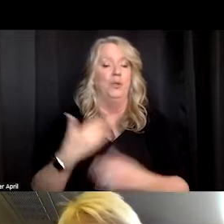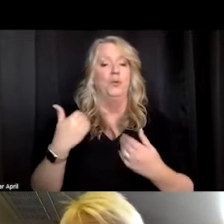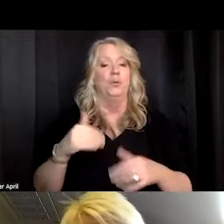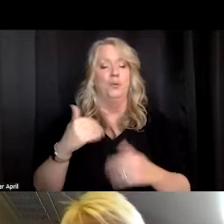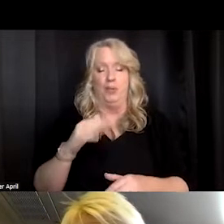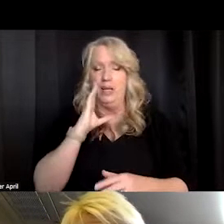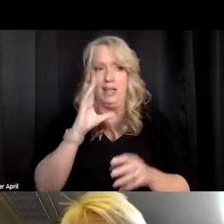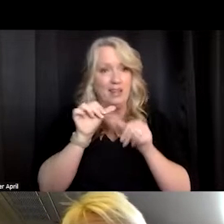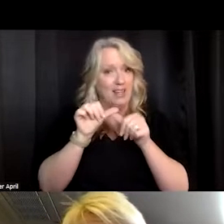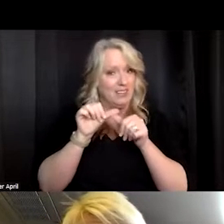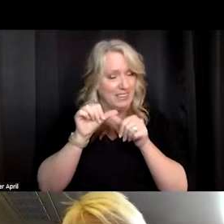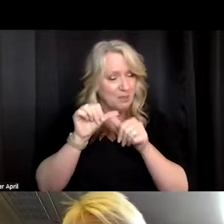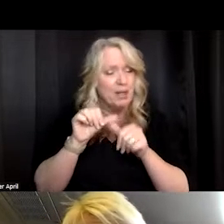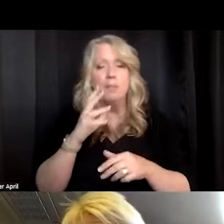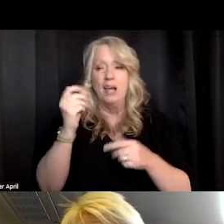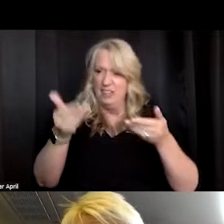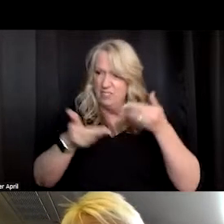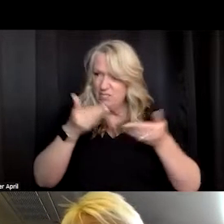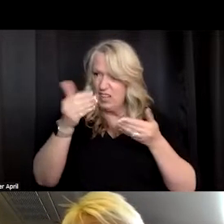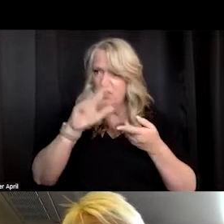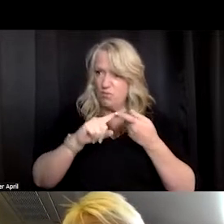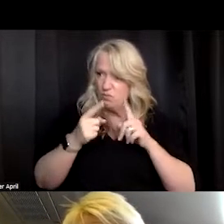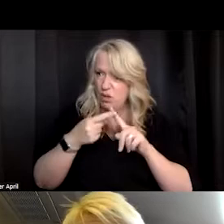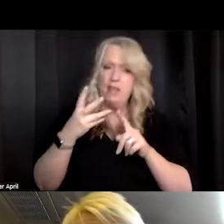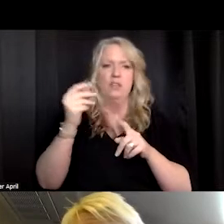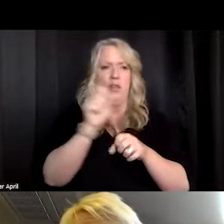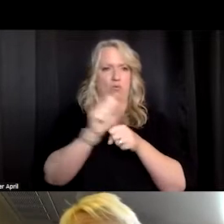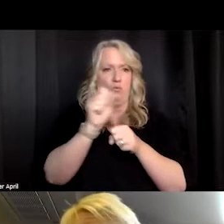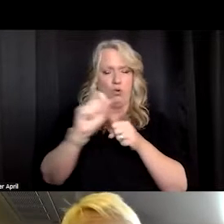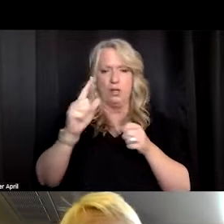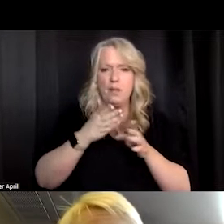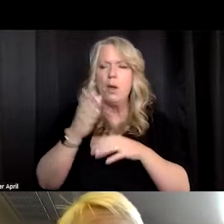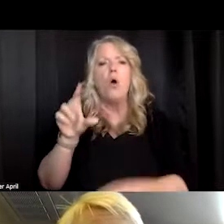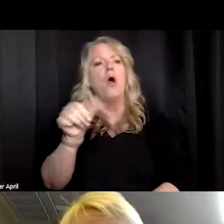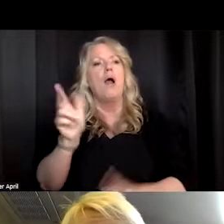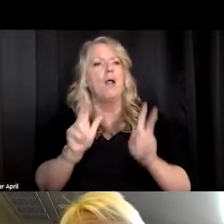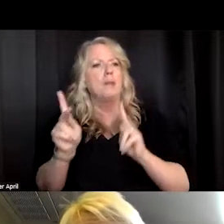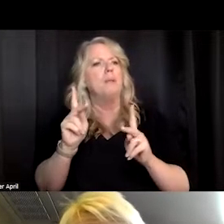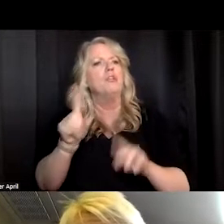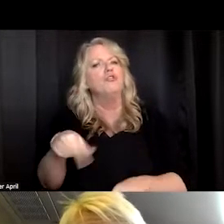THE NEWSLETTER EVERY DAY. SO, THAT'S JUST, LET'S KEEP THAT UP.